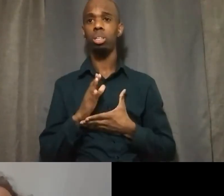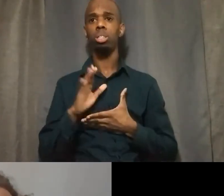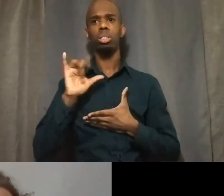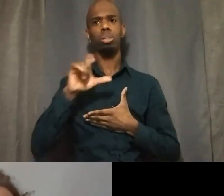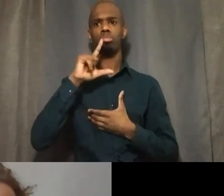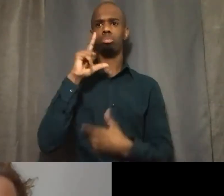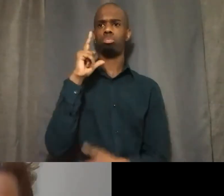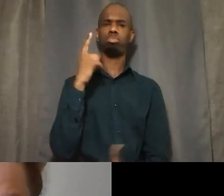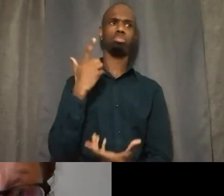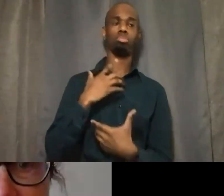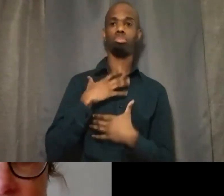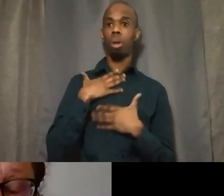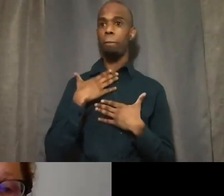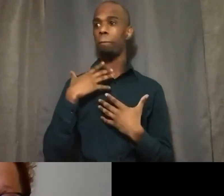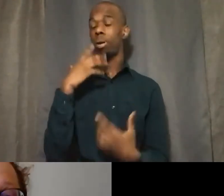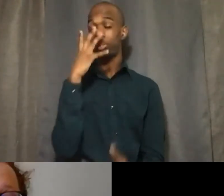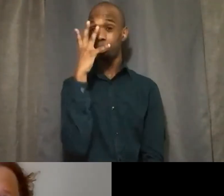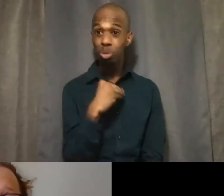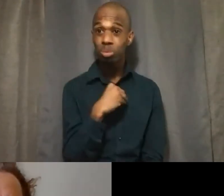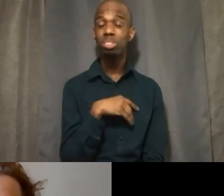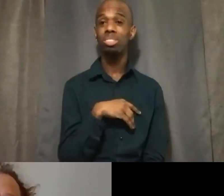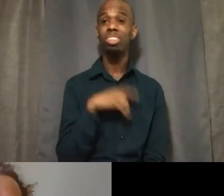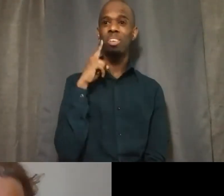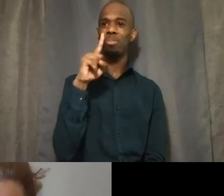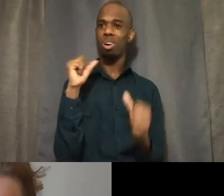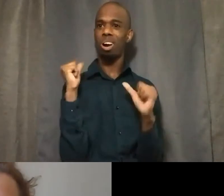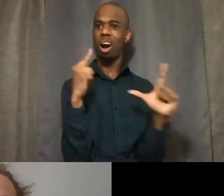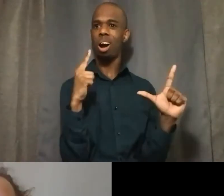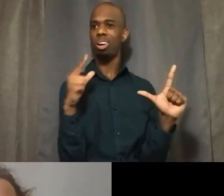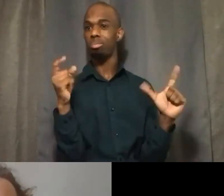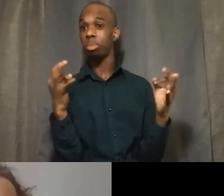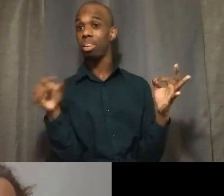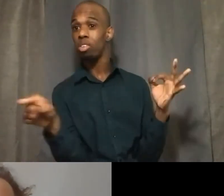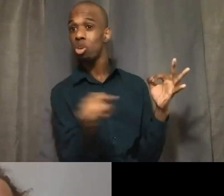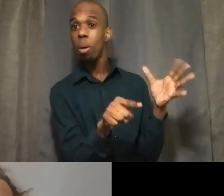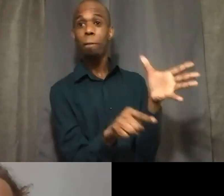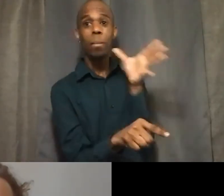I think that's the thing that we want, right. When you pass, when you transition,